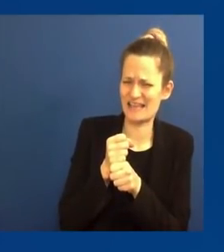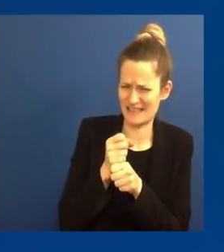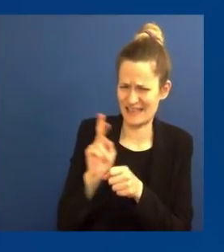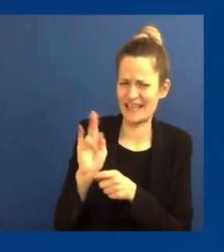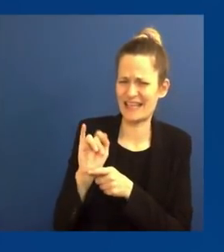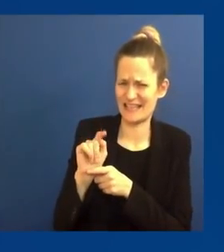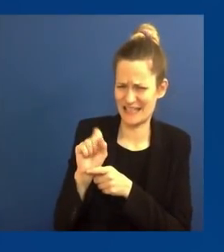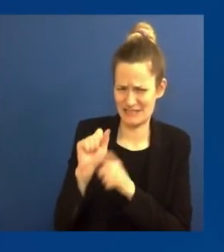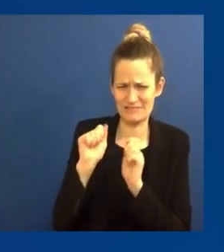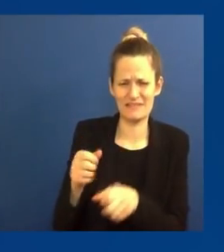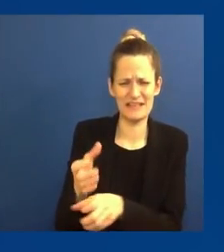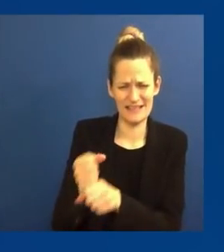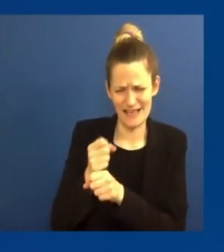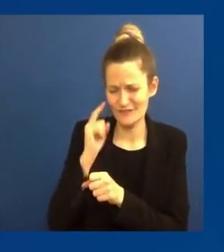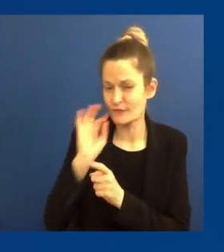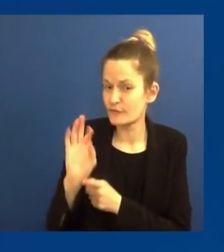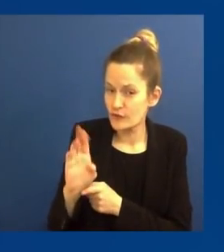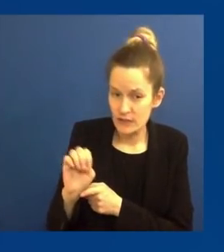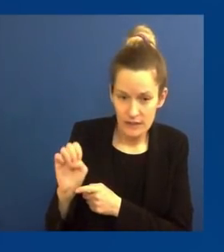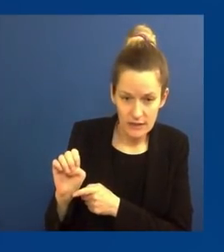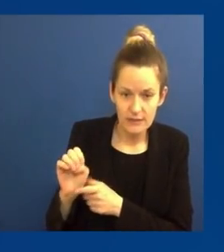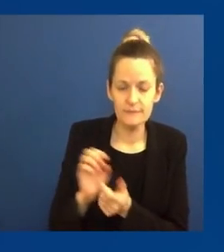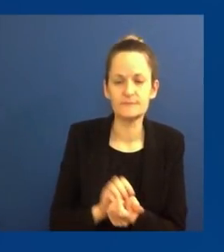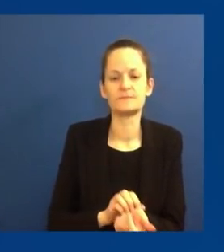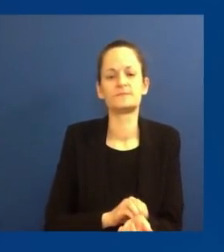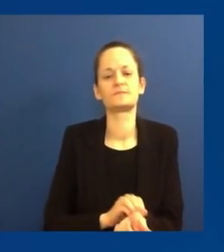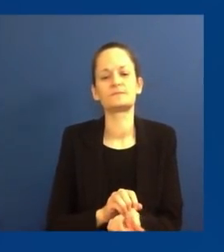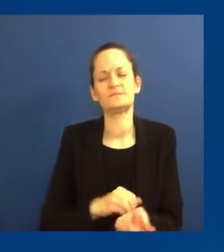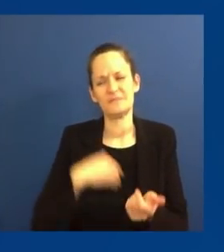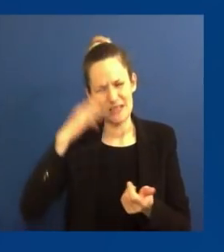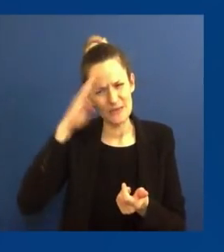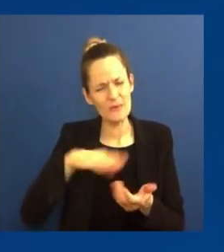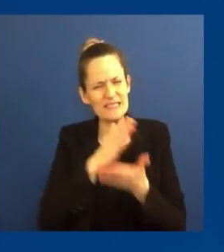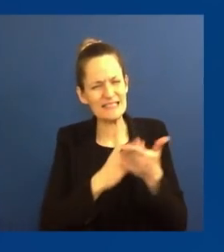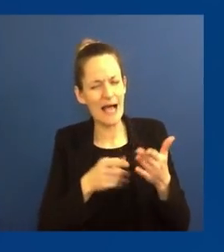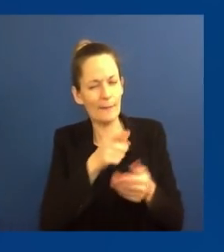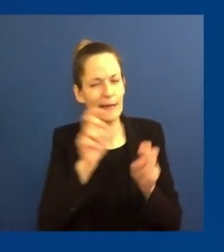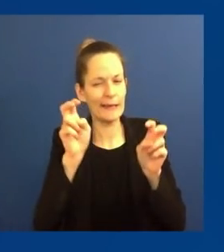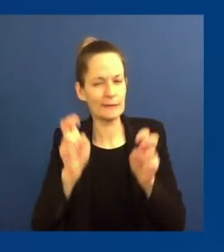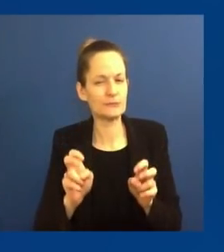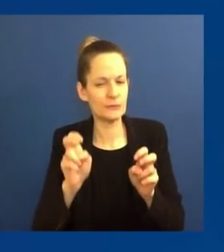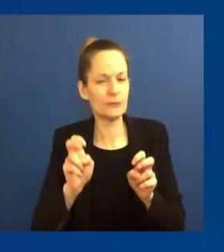And as we work through the issue, people can fill out a service request on the website